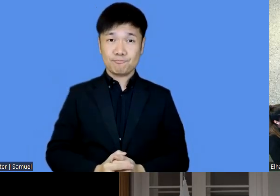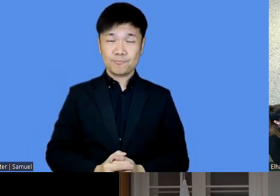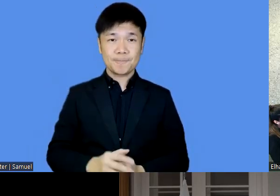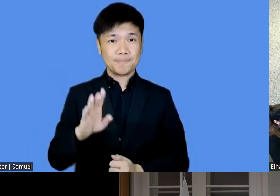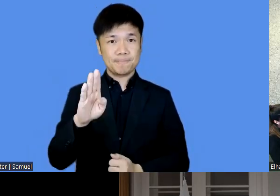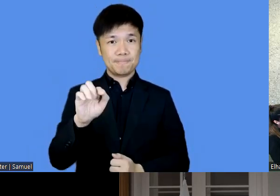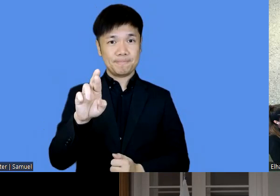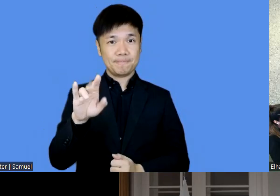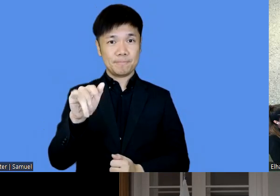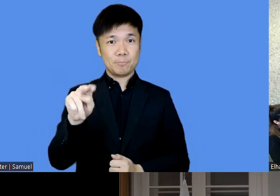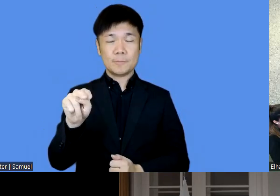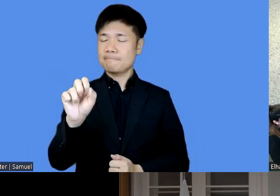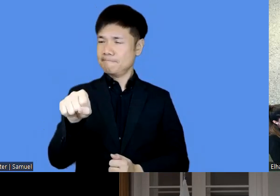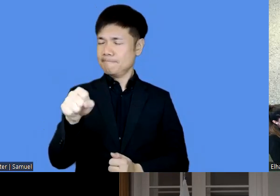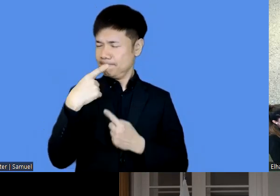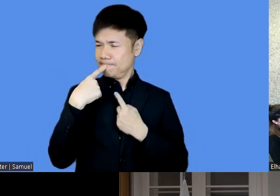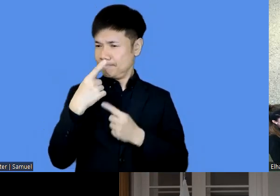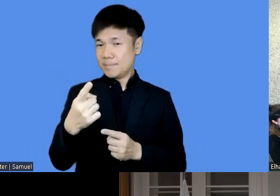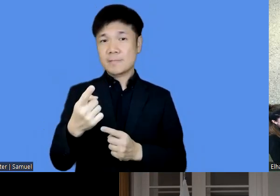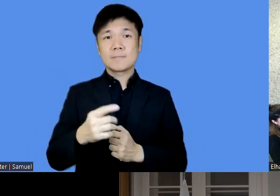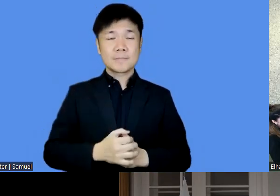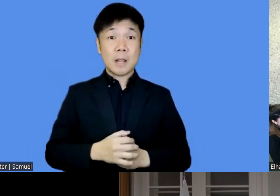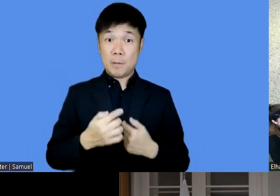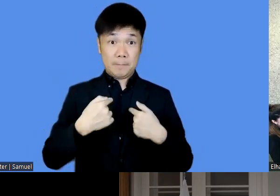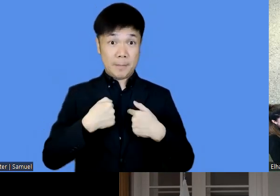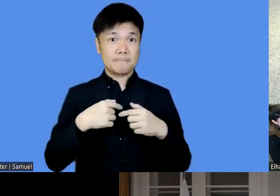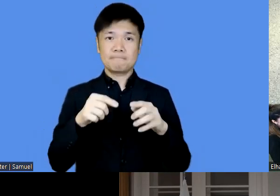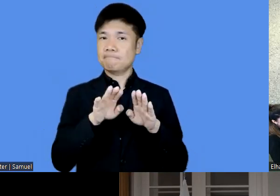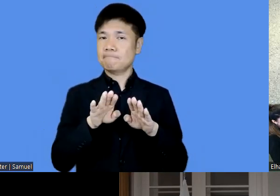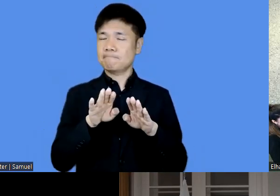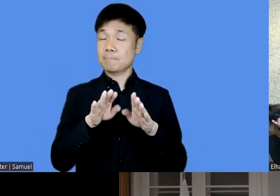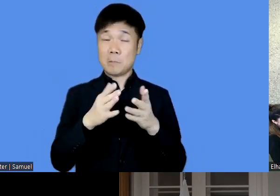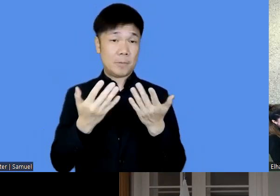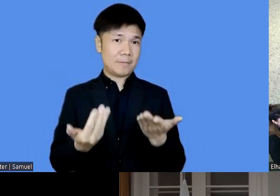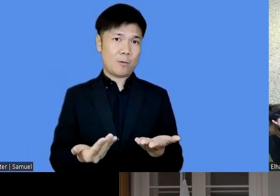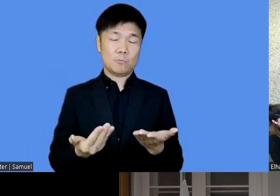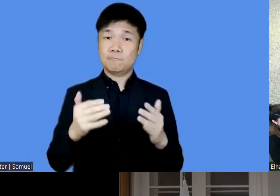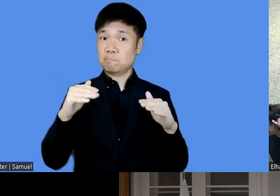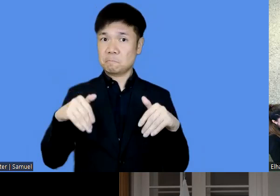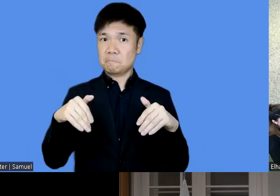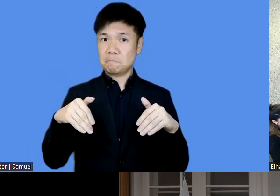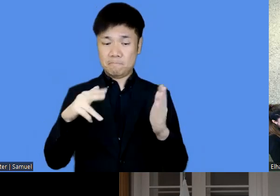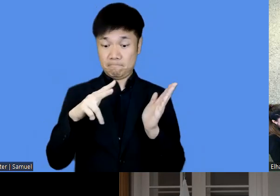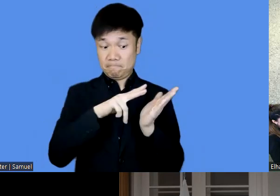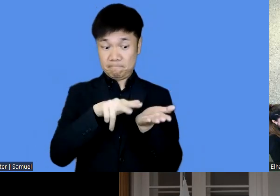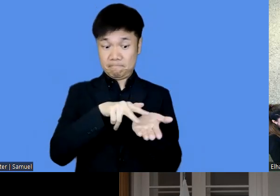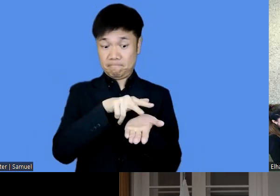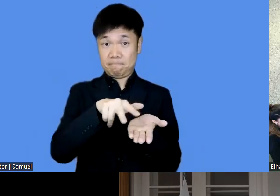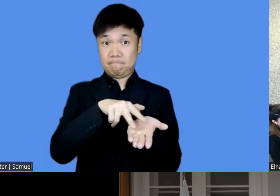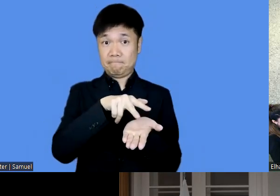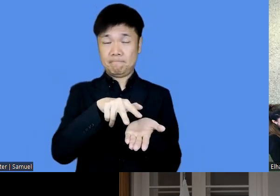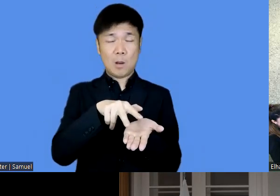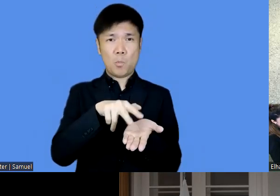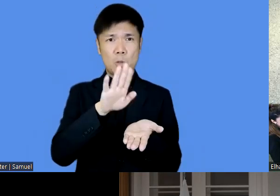still also internally for us quite early stages, so we are not necessarily hiding away anything